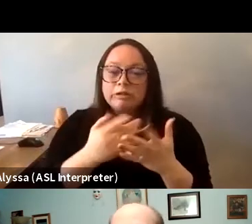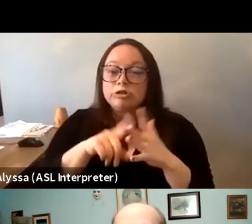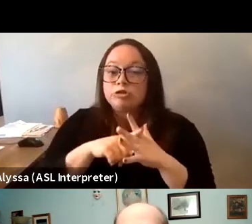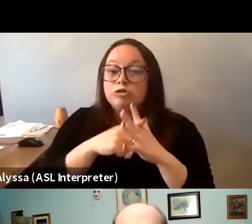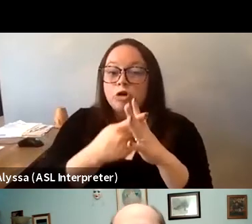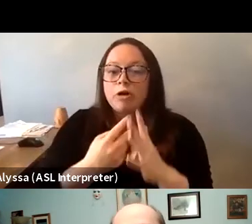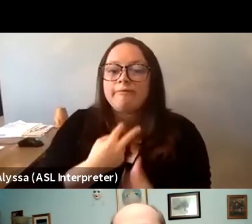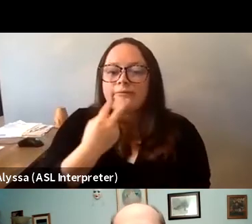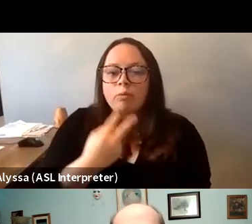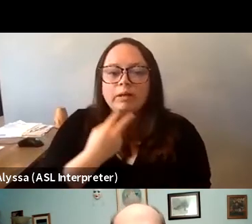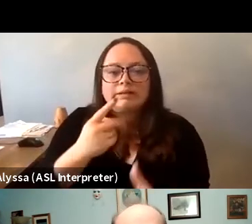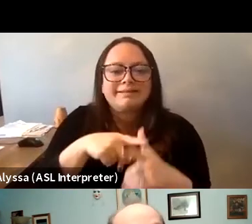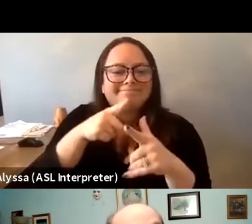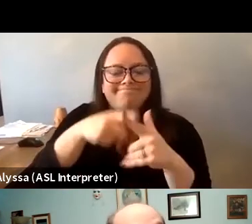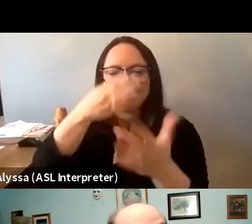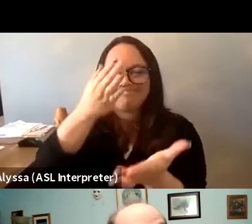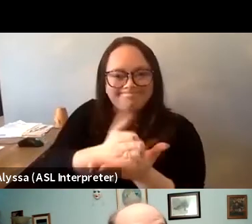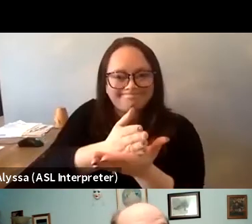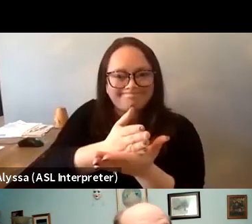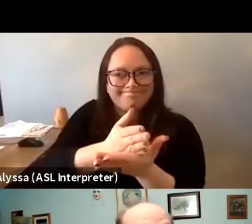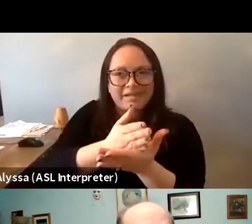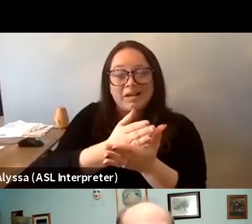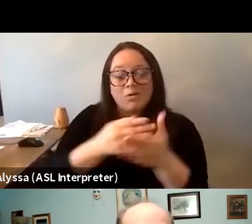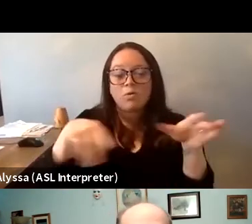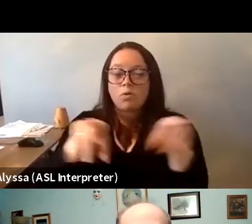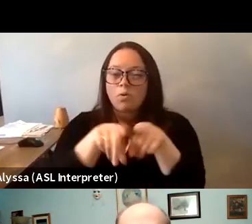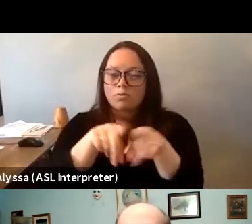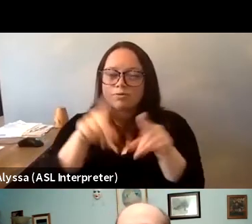there were certain milestones that the doctor was looking at,